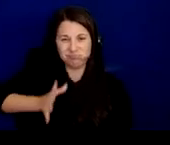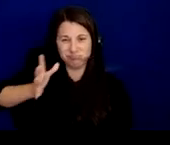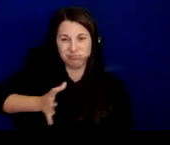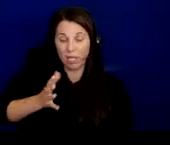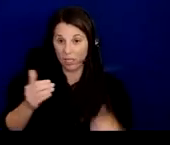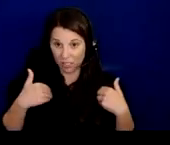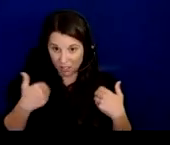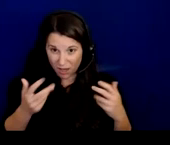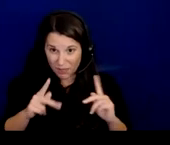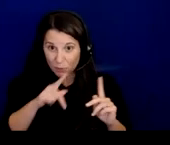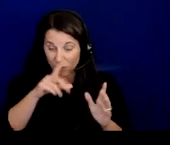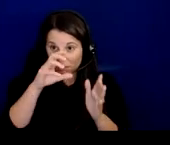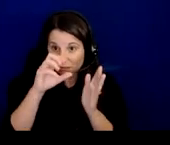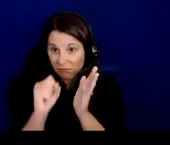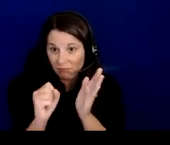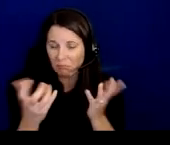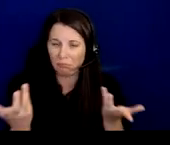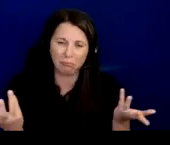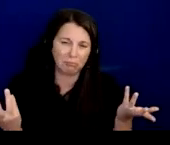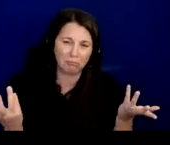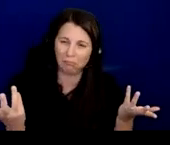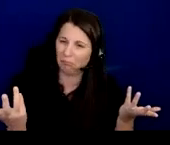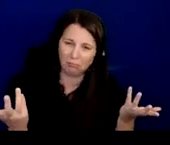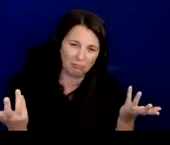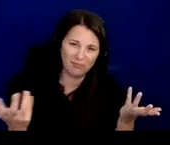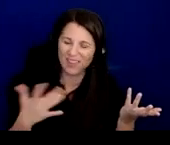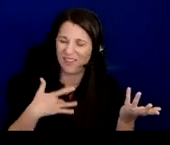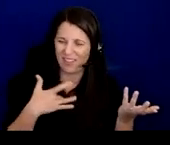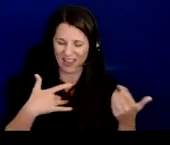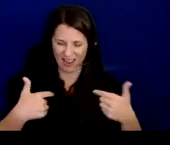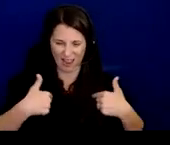I mean, it's like, let me be a part of developing this thing.